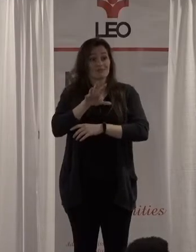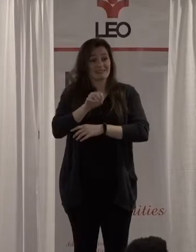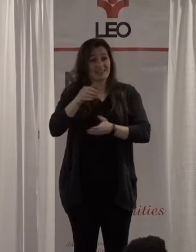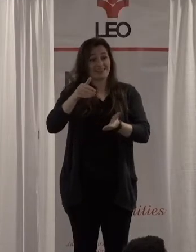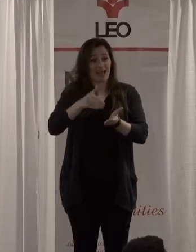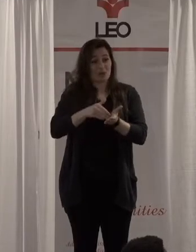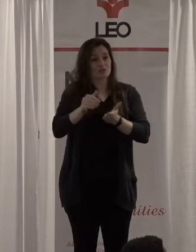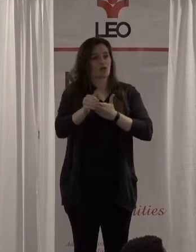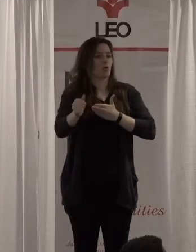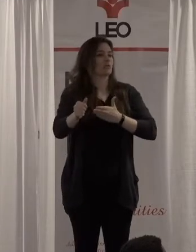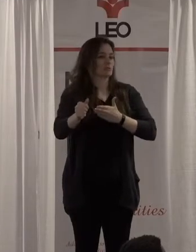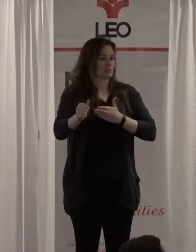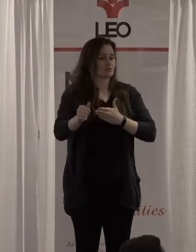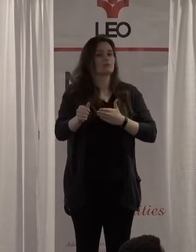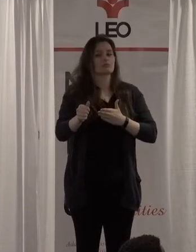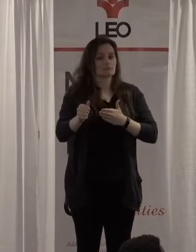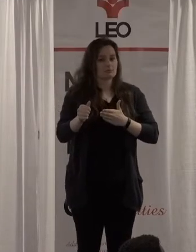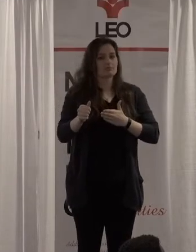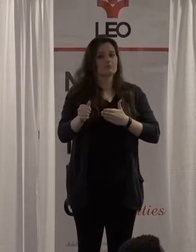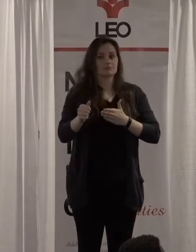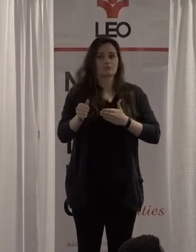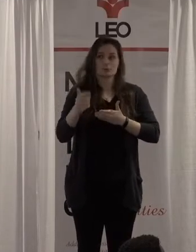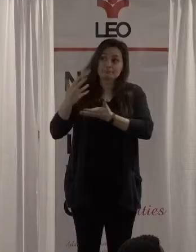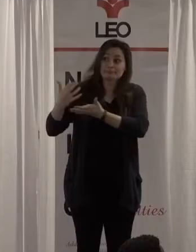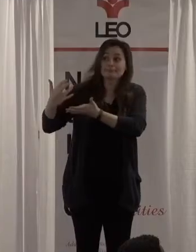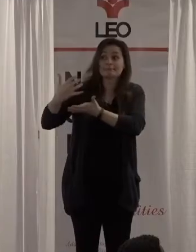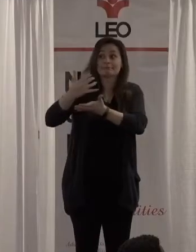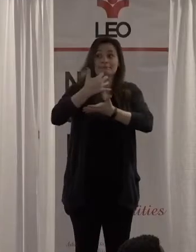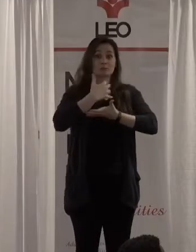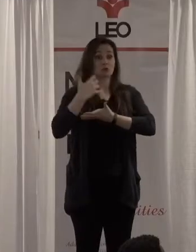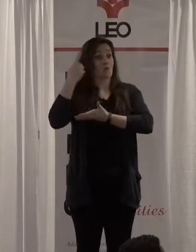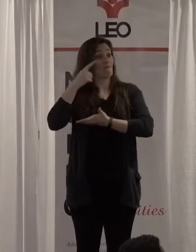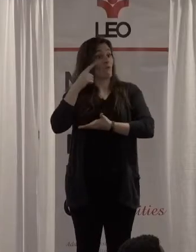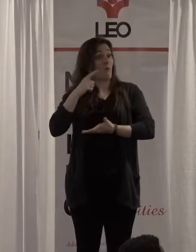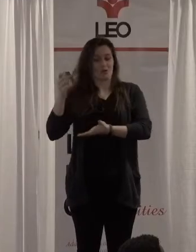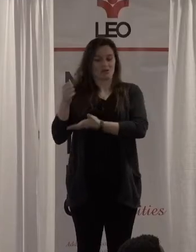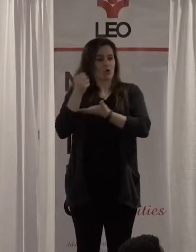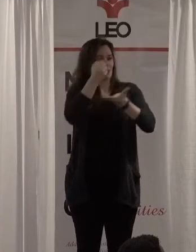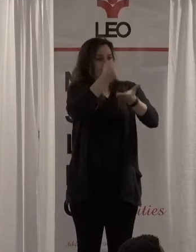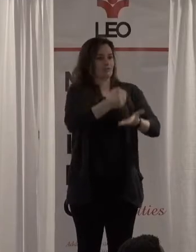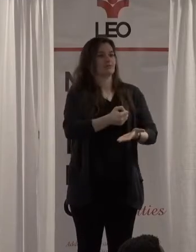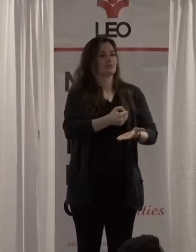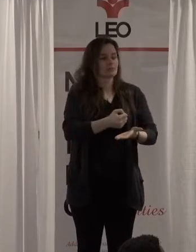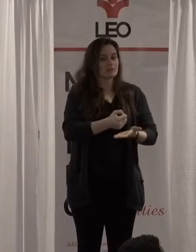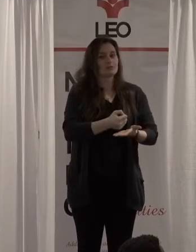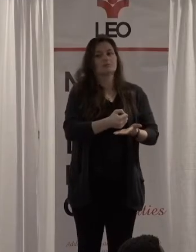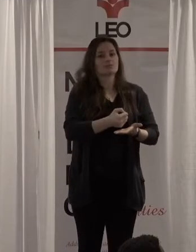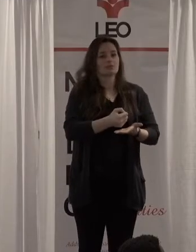250,000 IN SCHOLARSHIPS WITH 100 PERCENT OF THOSE DOLLARS